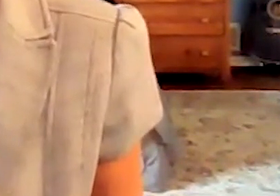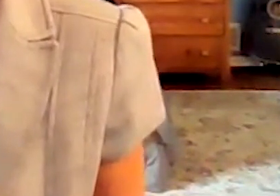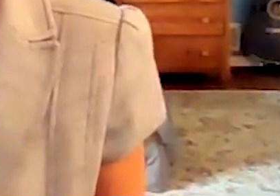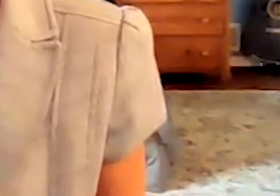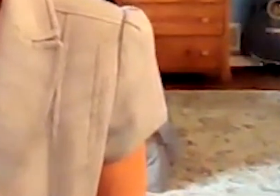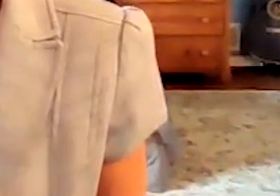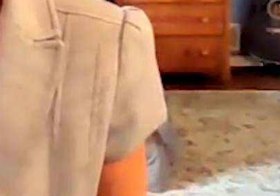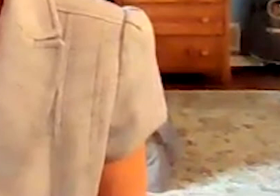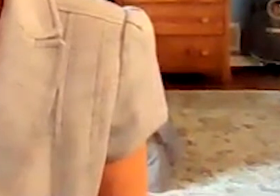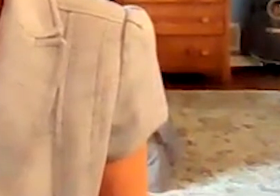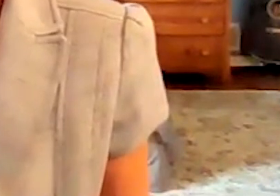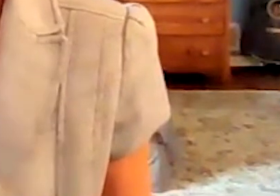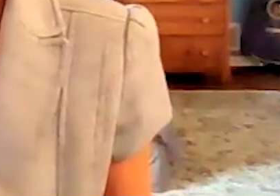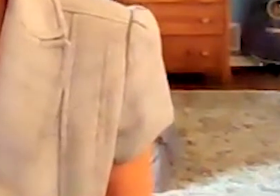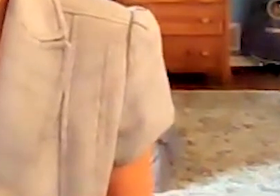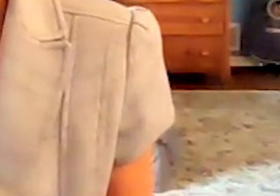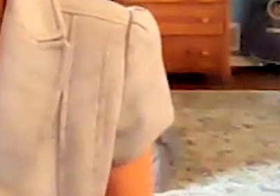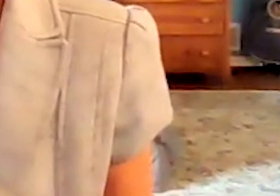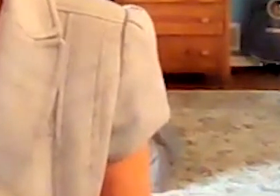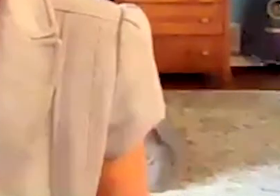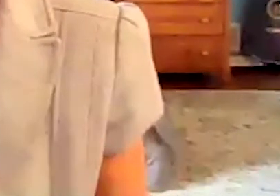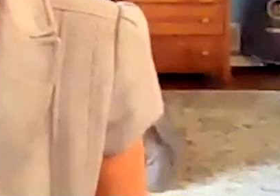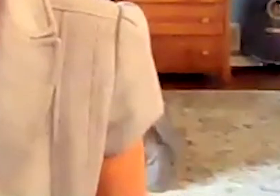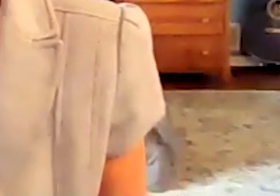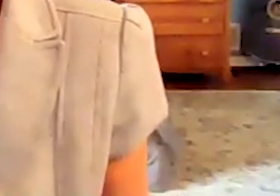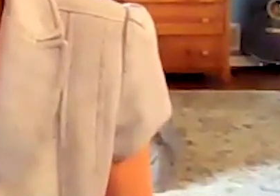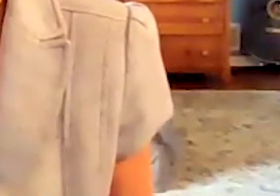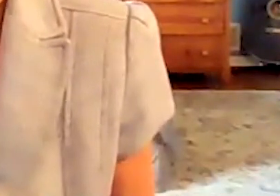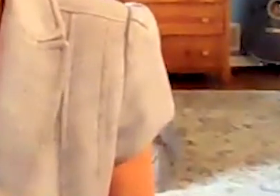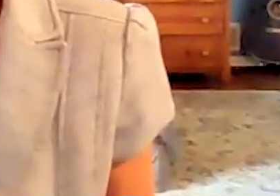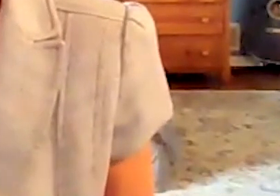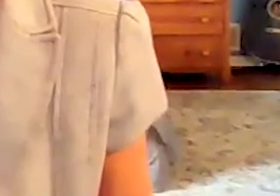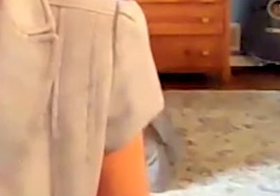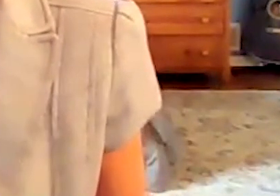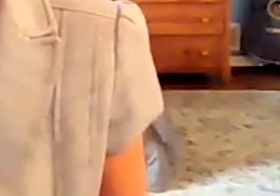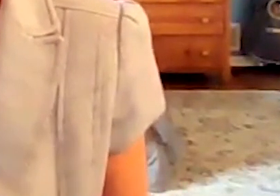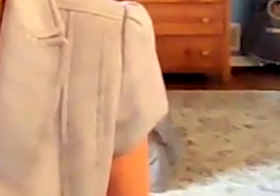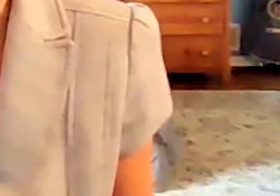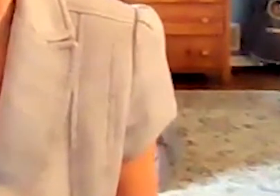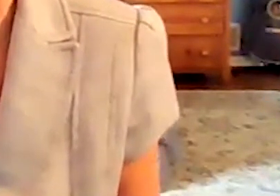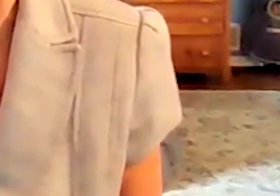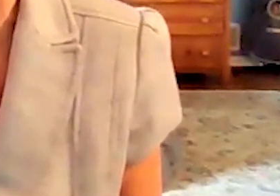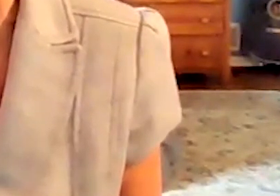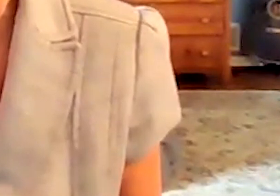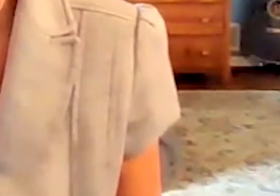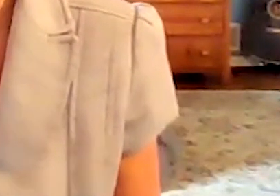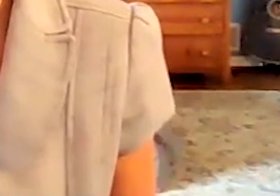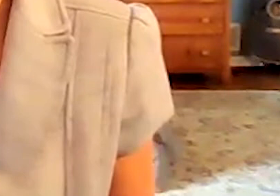National Guard. We rightfully honor the courage and sacrifice of our military personnel. But too